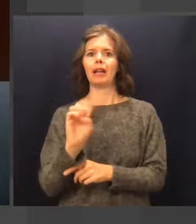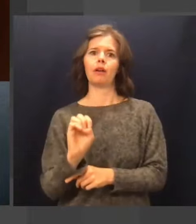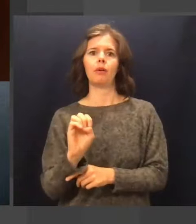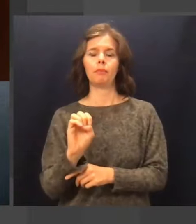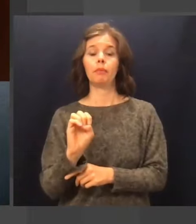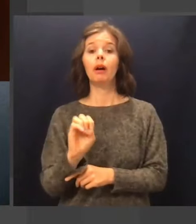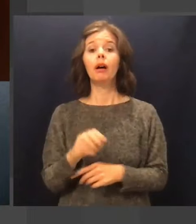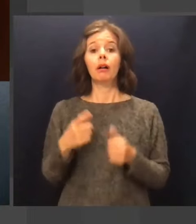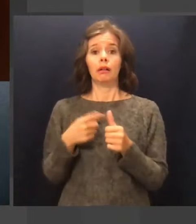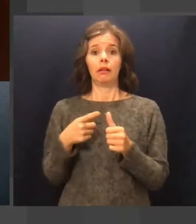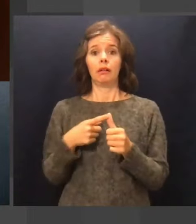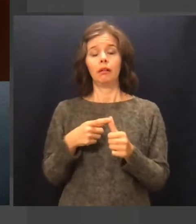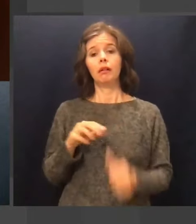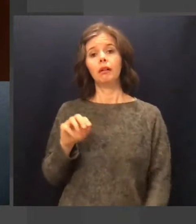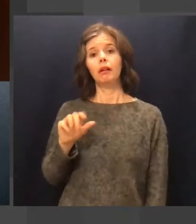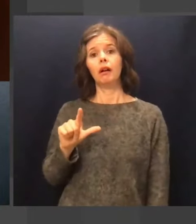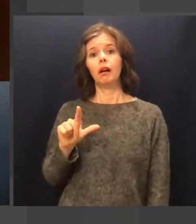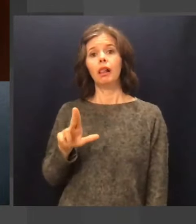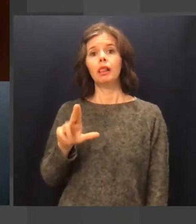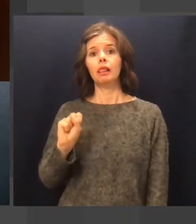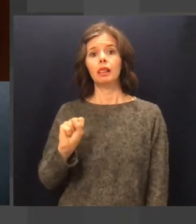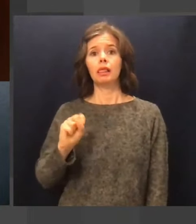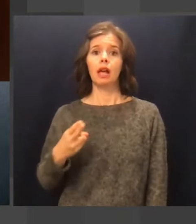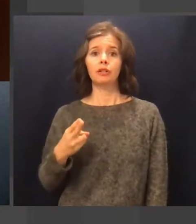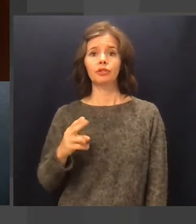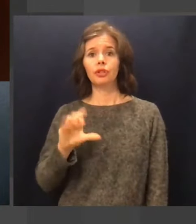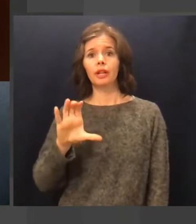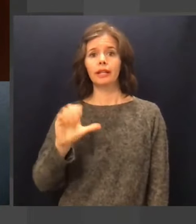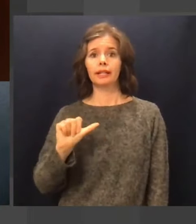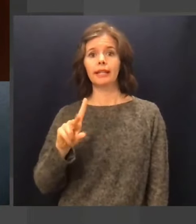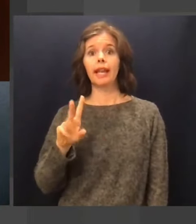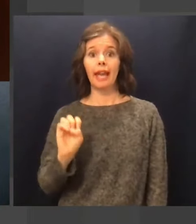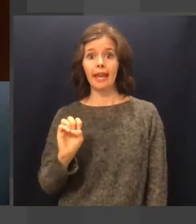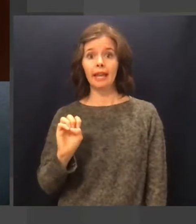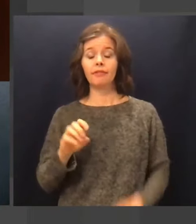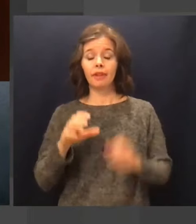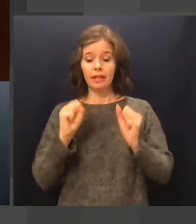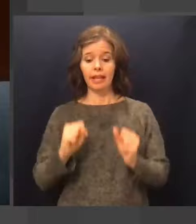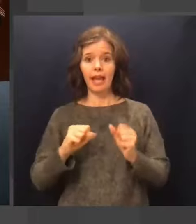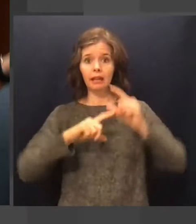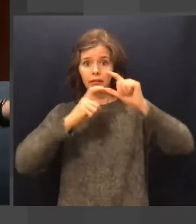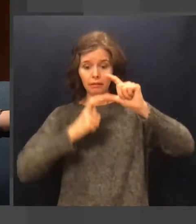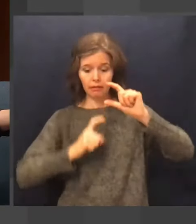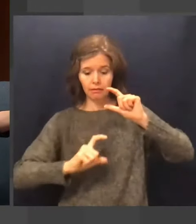WE HAVE SO MUCH VARIATION.